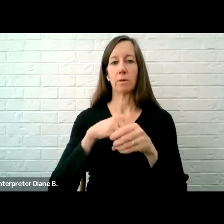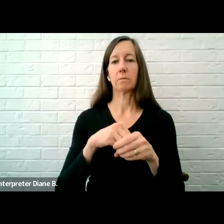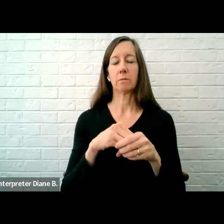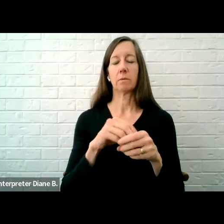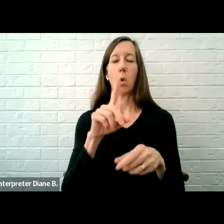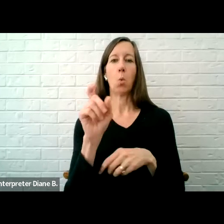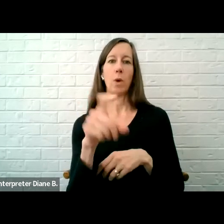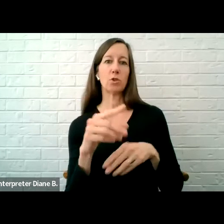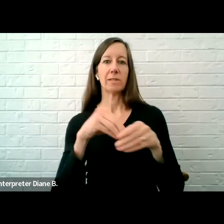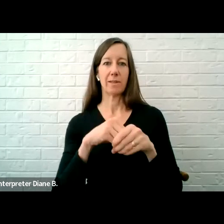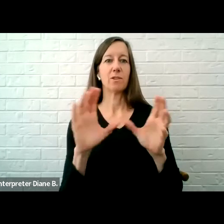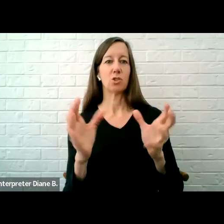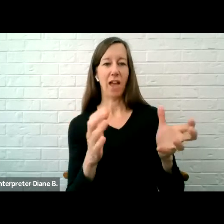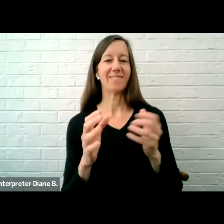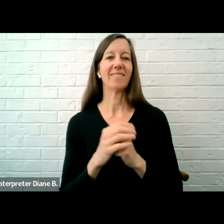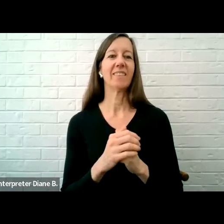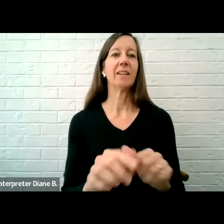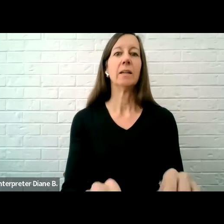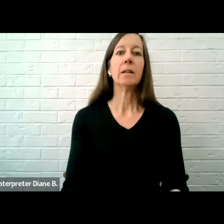And I think actually the first one was more of a comment